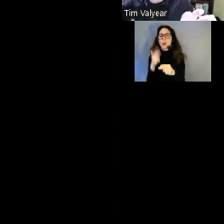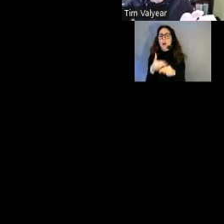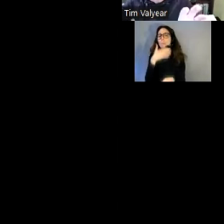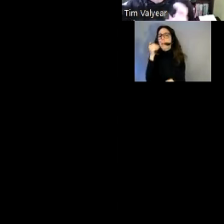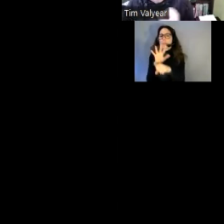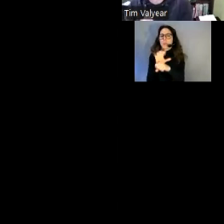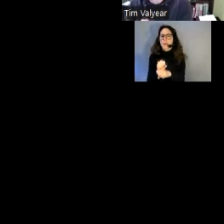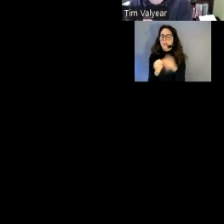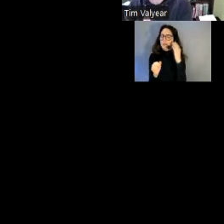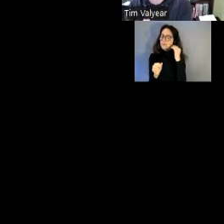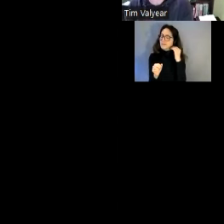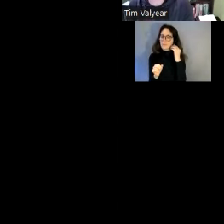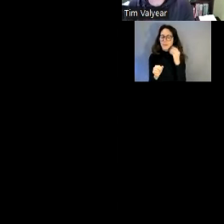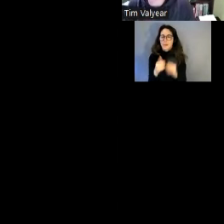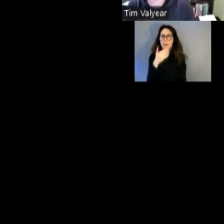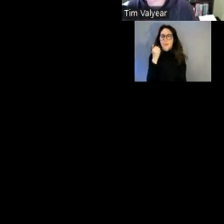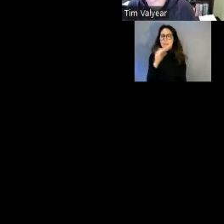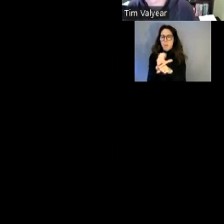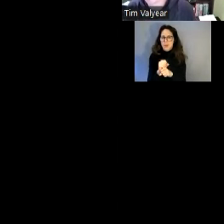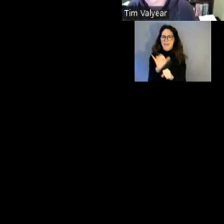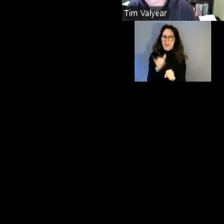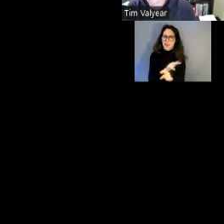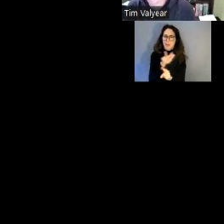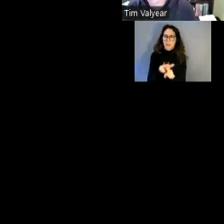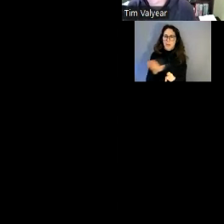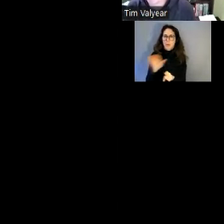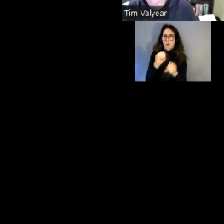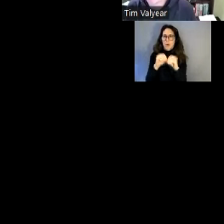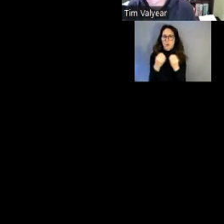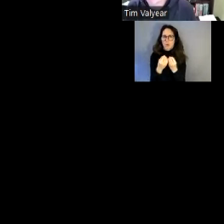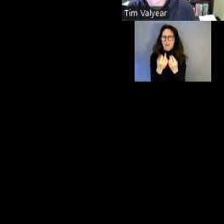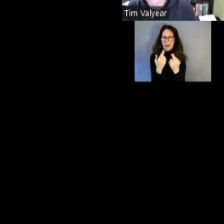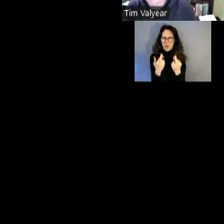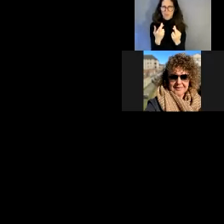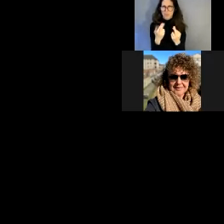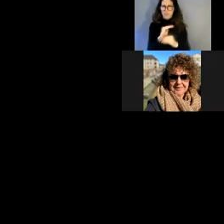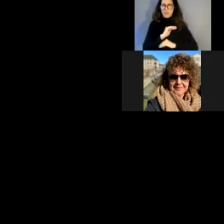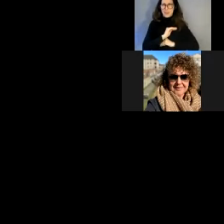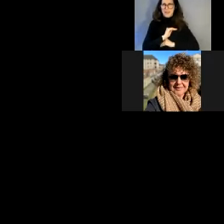for what we consider what you can do. And then there's what we call best practice. So best practice is what you